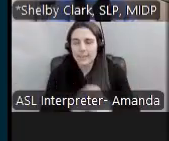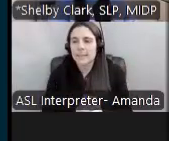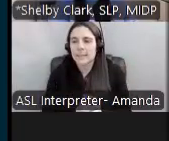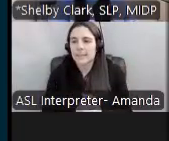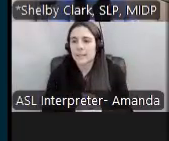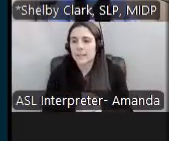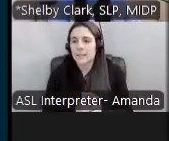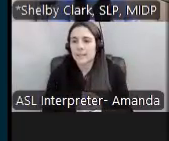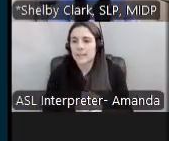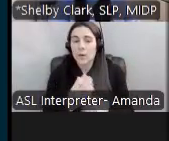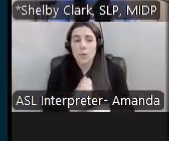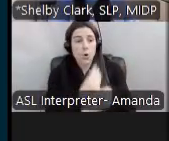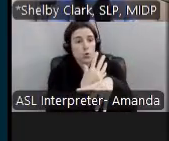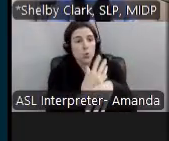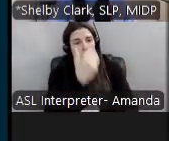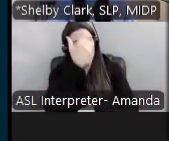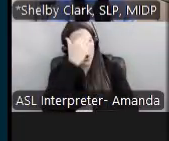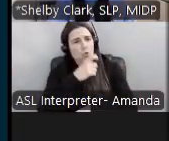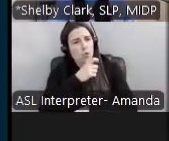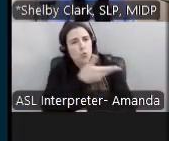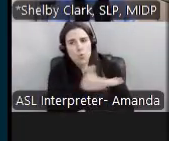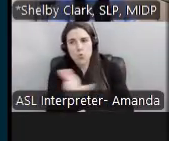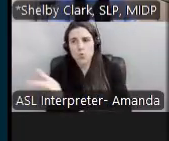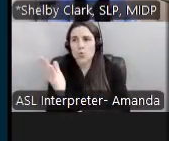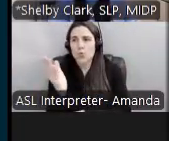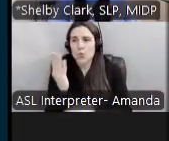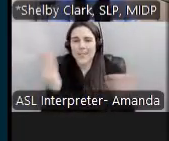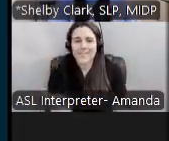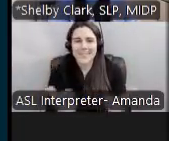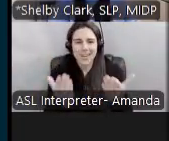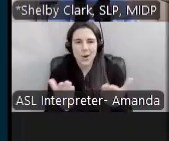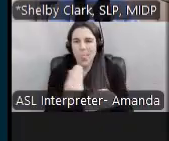to know who we are in this virtual world. So if you could